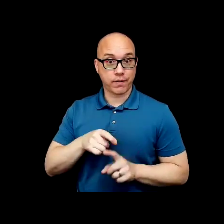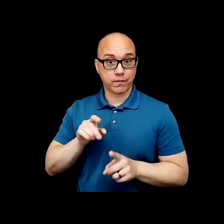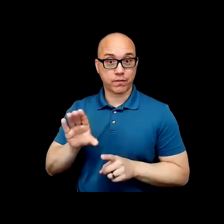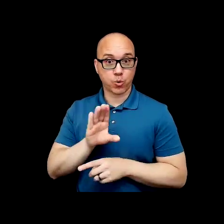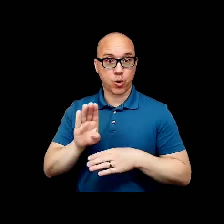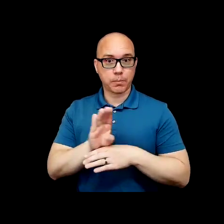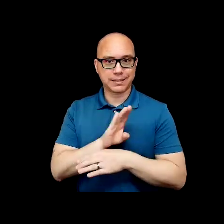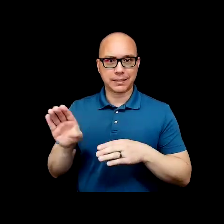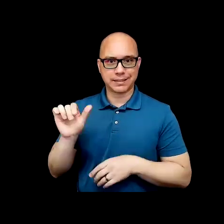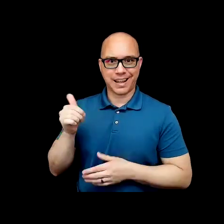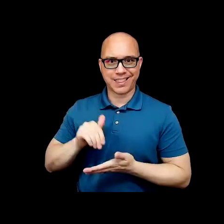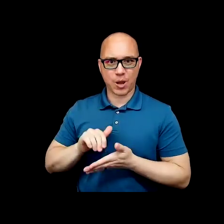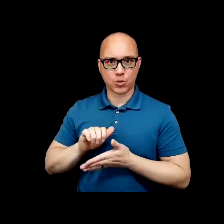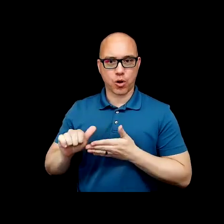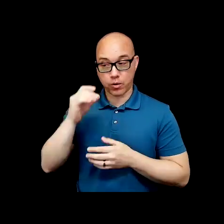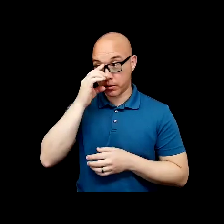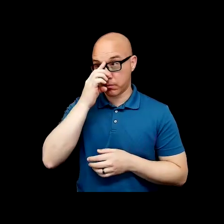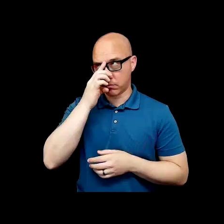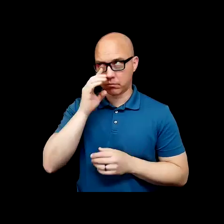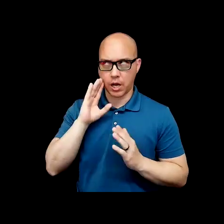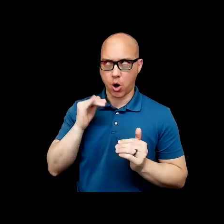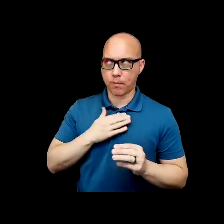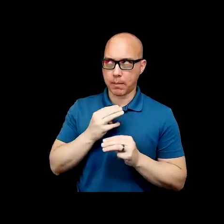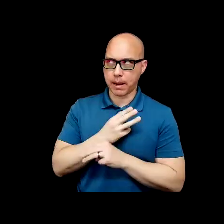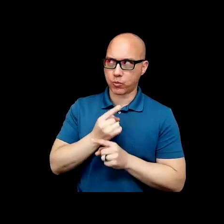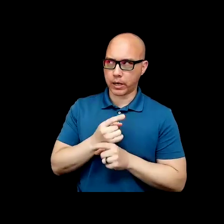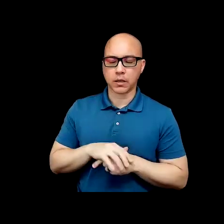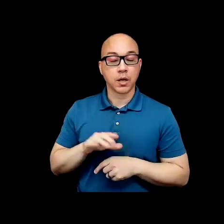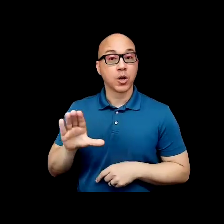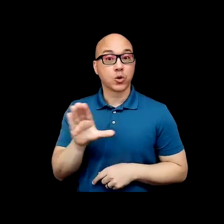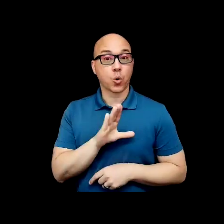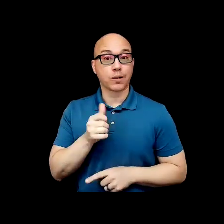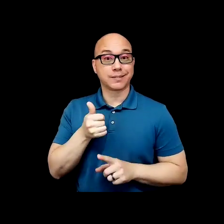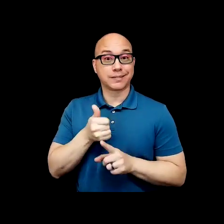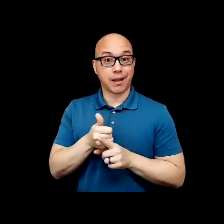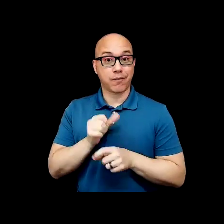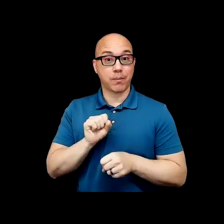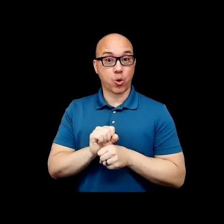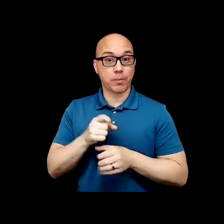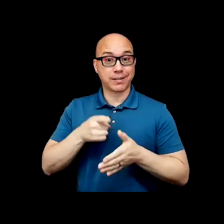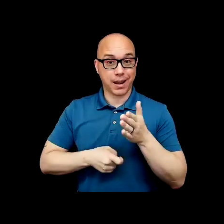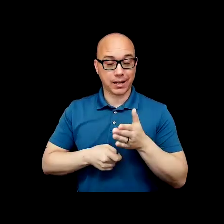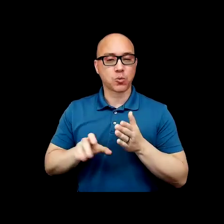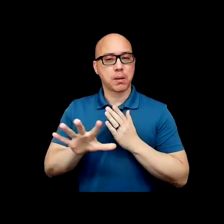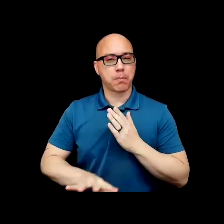hopefully my math is right and your Self-Employment Tax will be around $1,530.